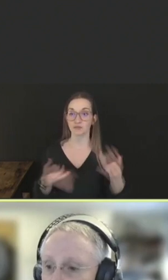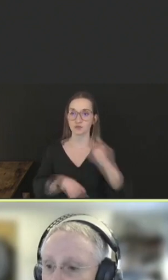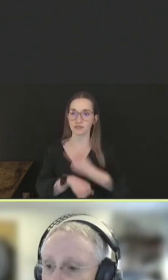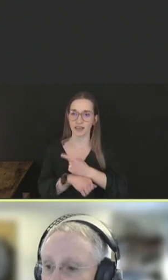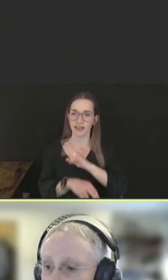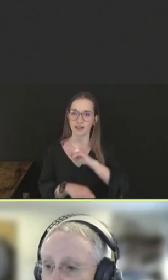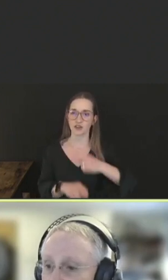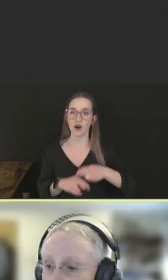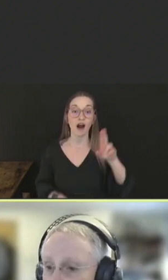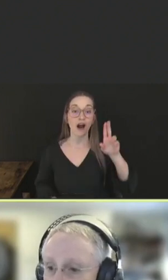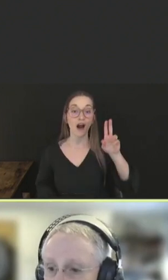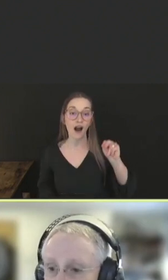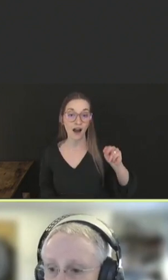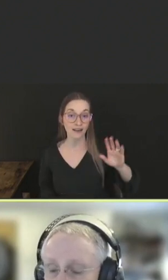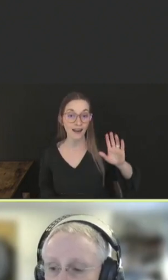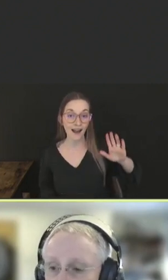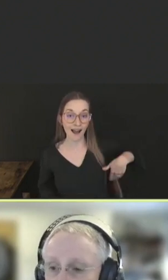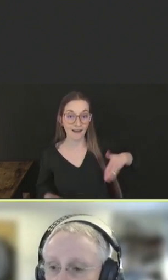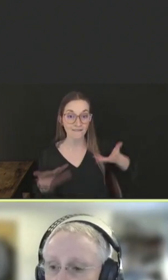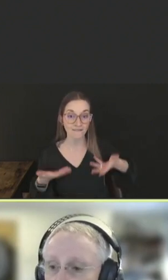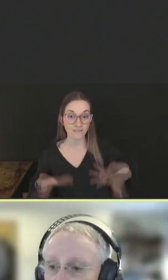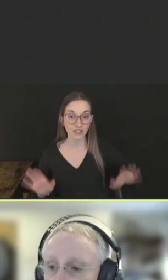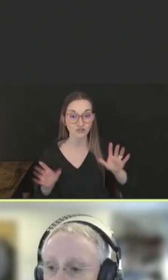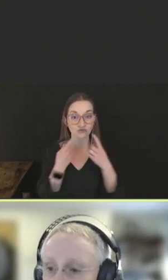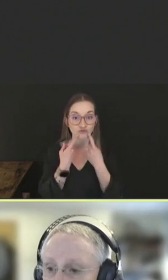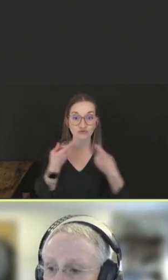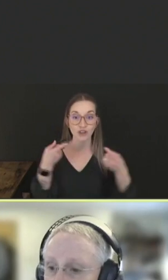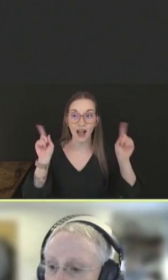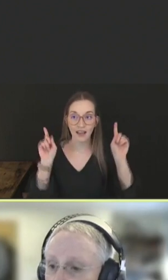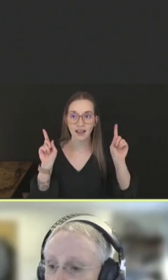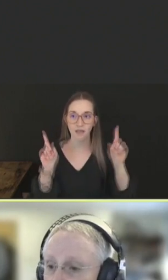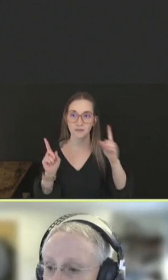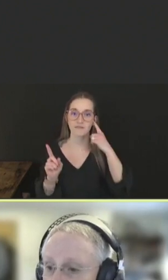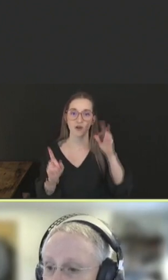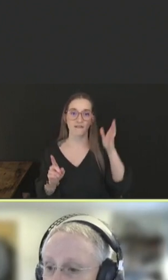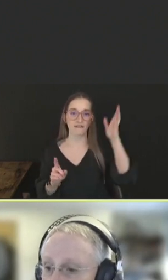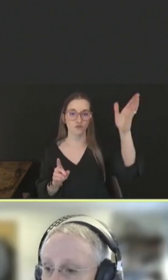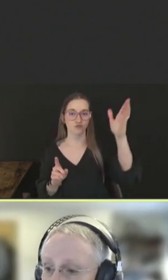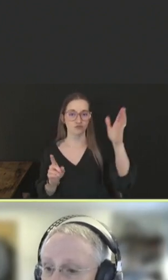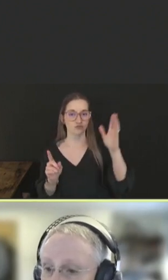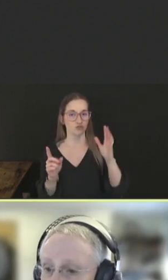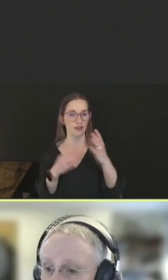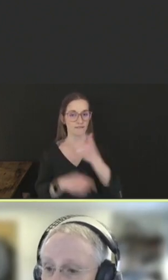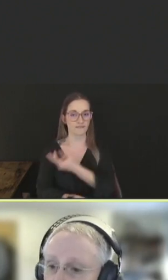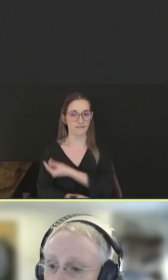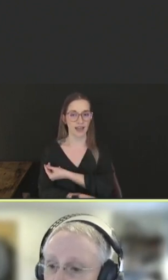Innovative Science and Future Vaccines. Our first speaker will be Dr. Dan Barouch, who's known for